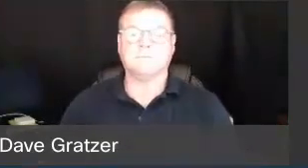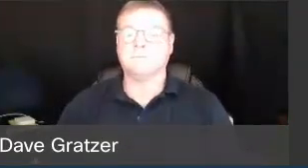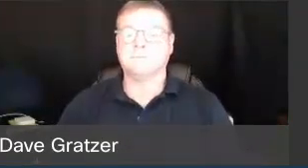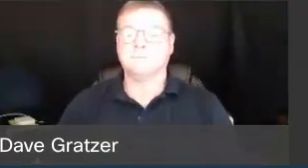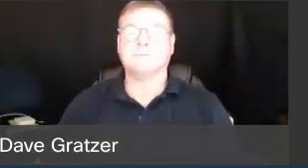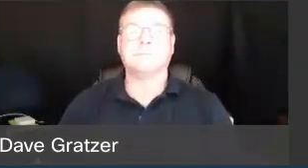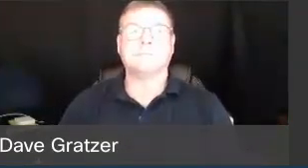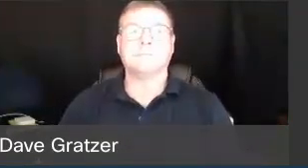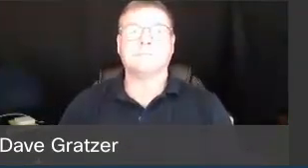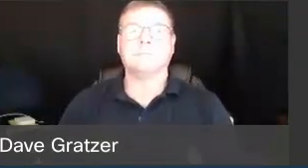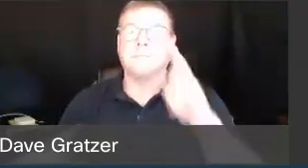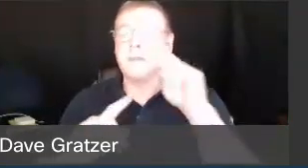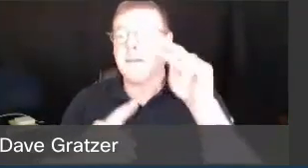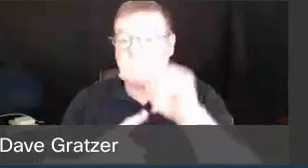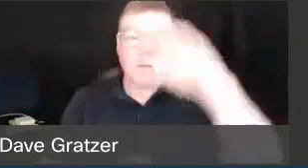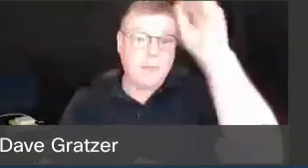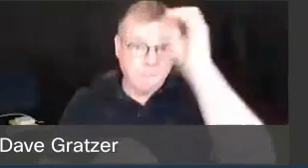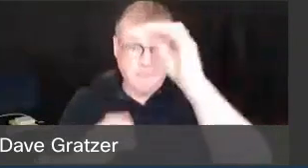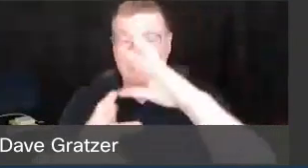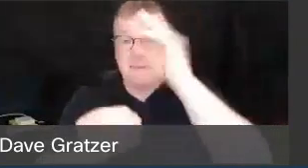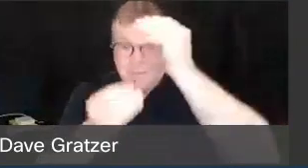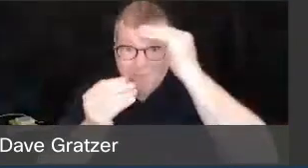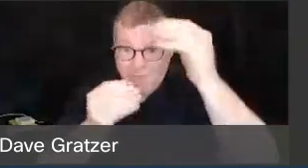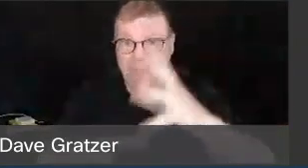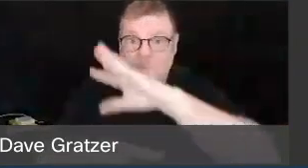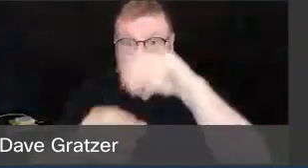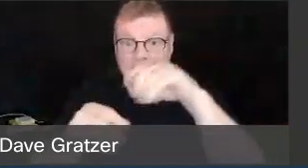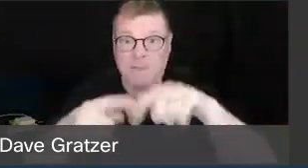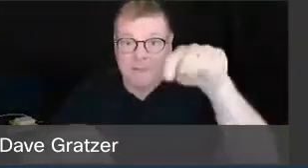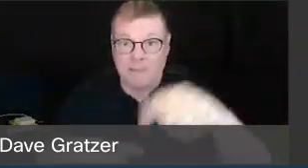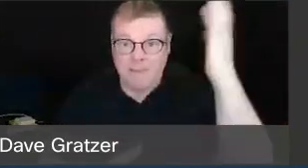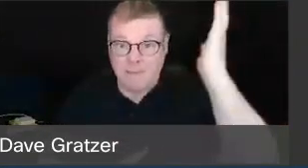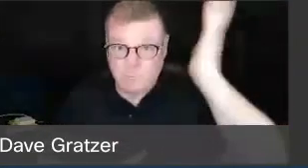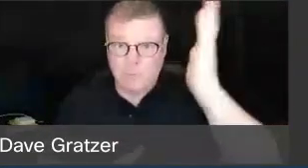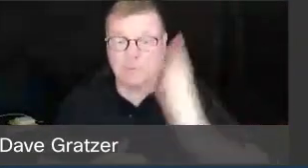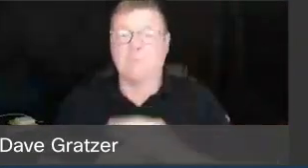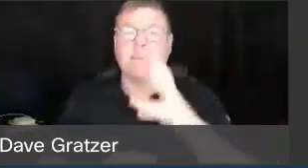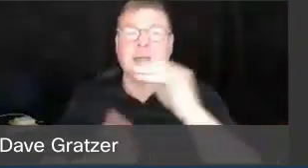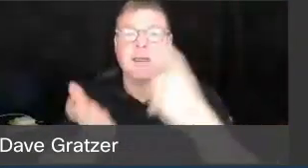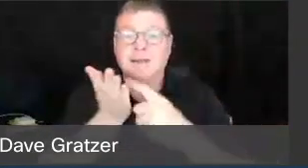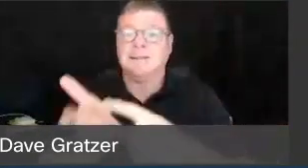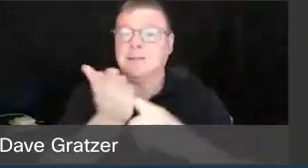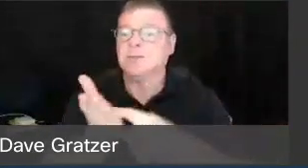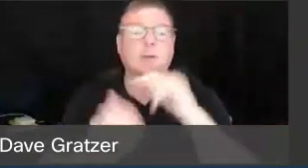the views, opinions, and content expressed in this presentation and discussion do not necessarily